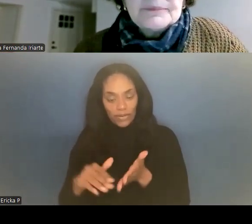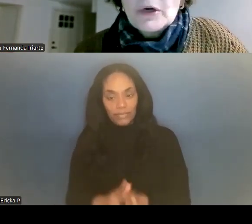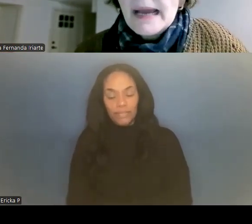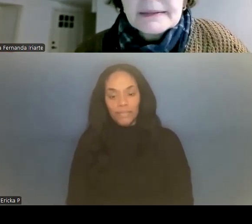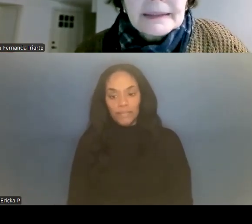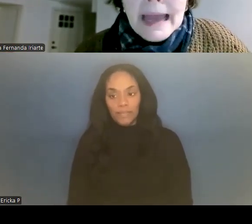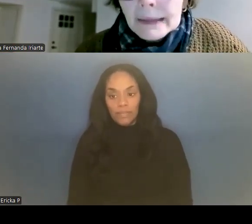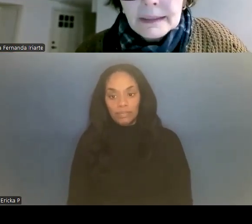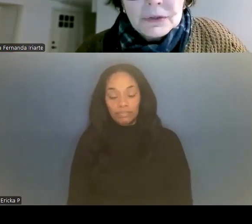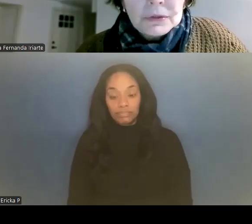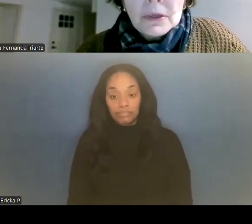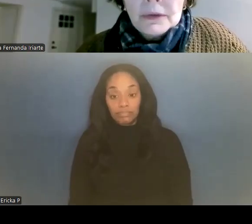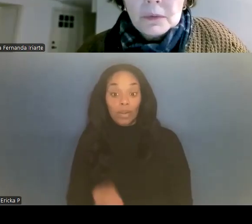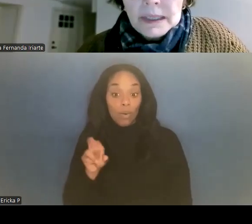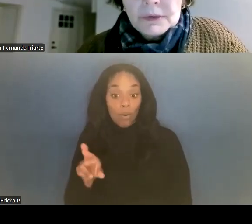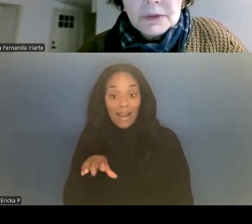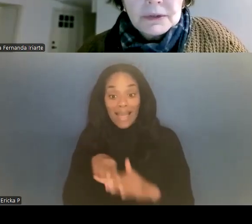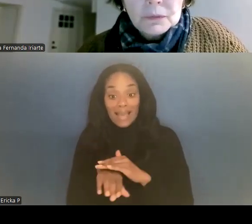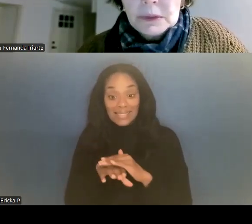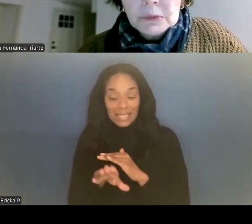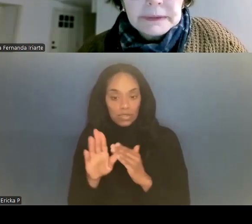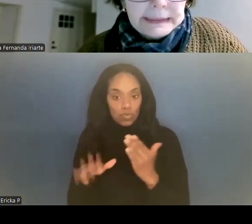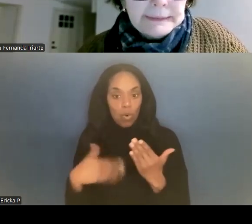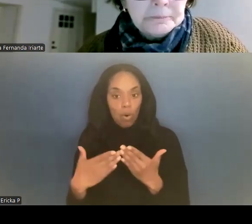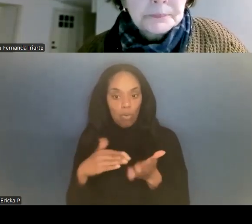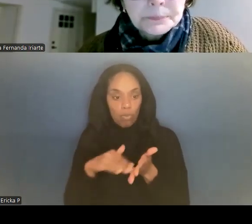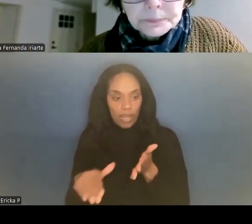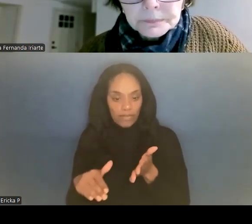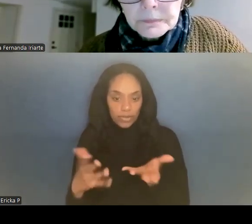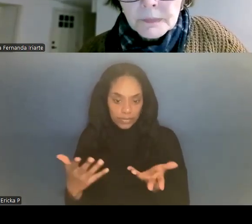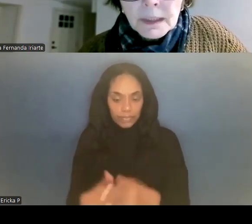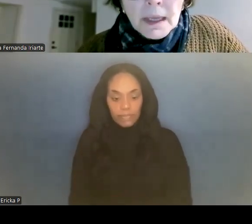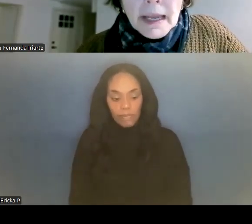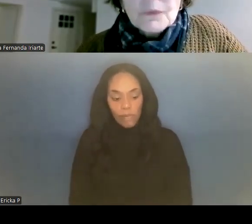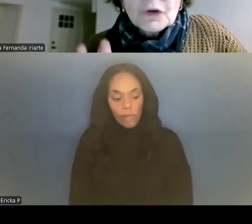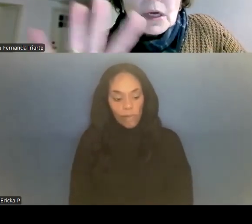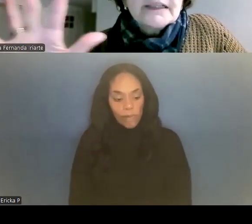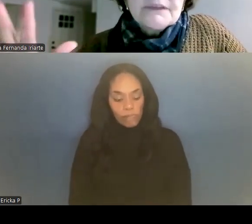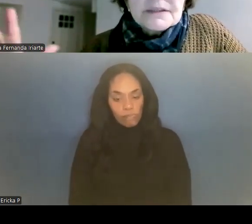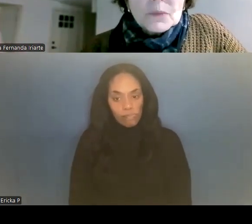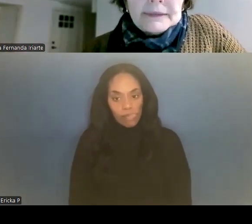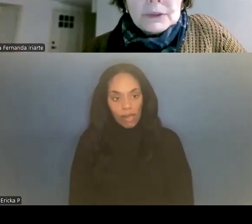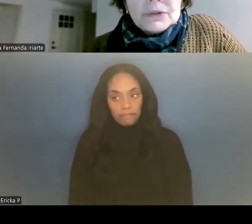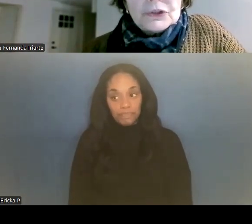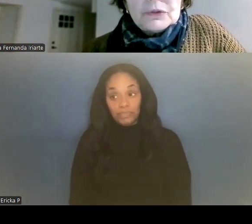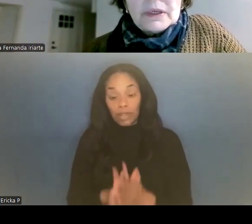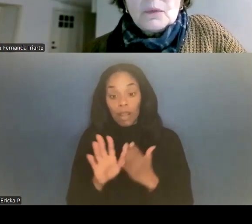or has the access to all the waivers. So we will see for all of these waivers,